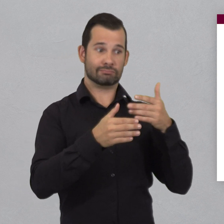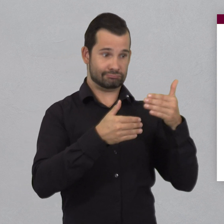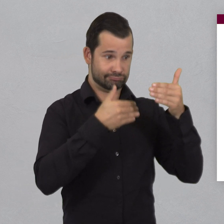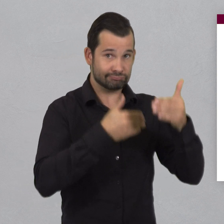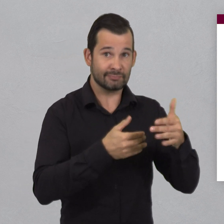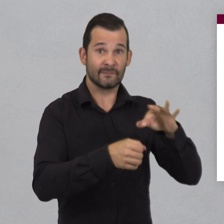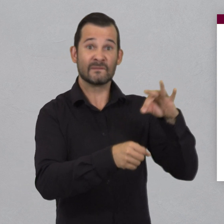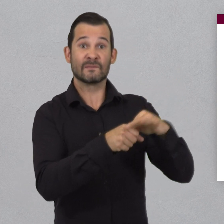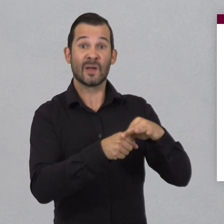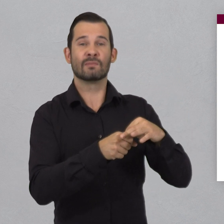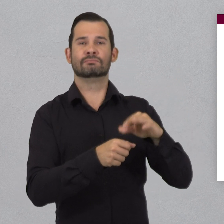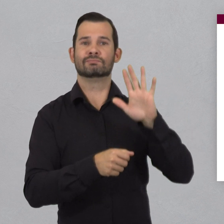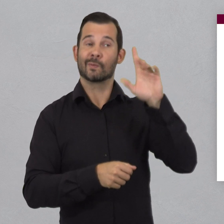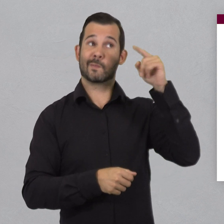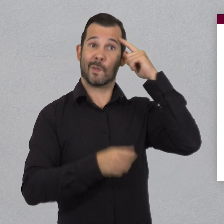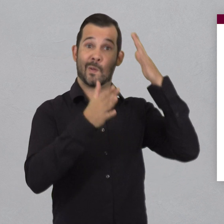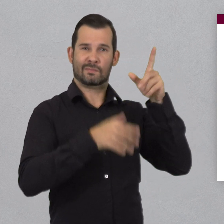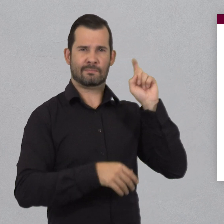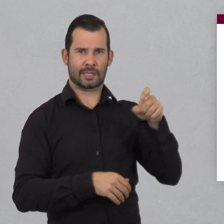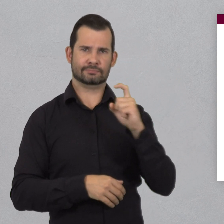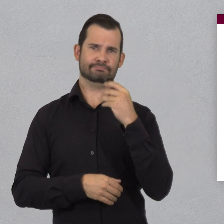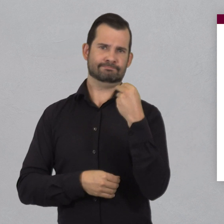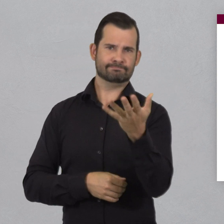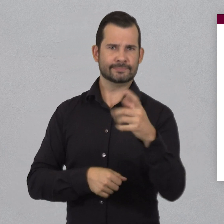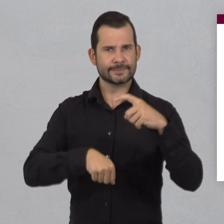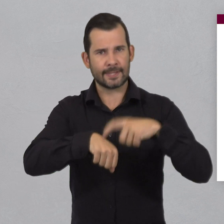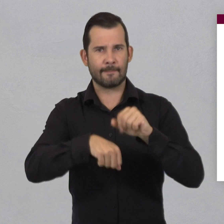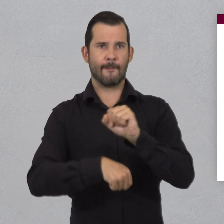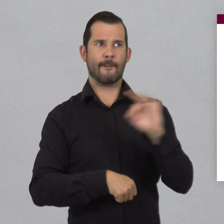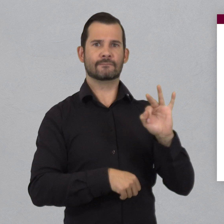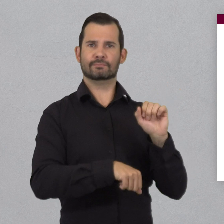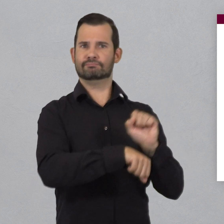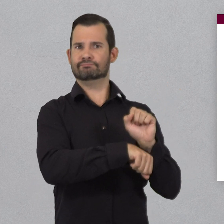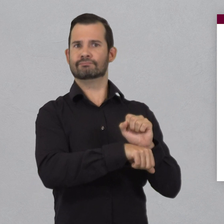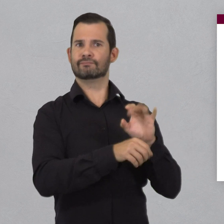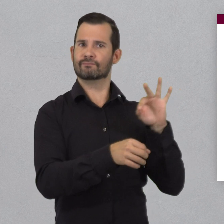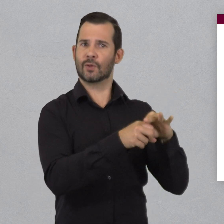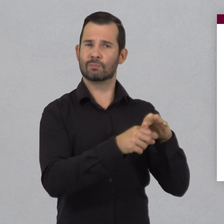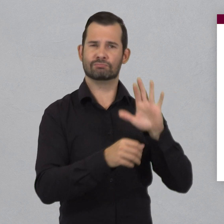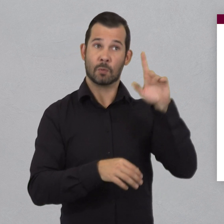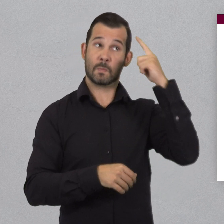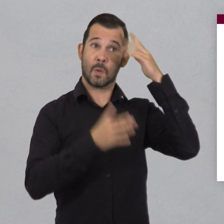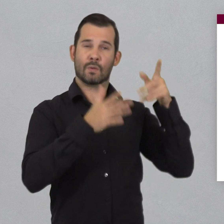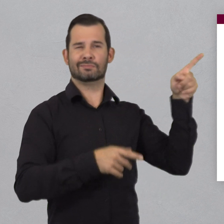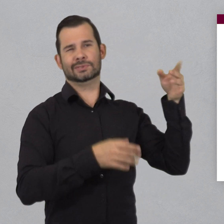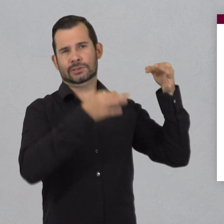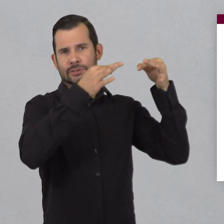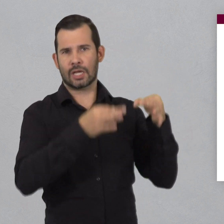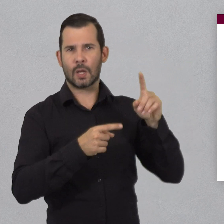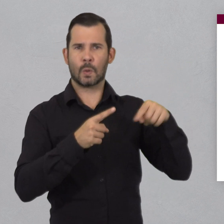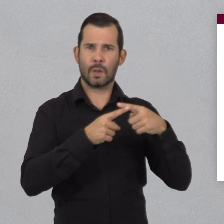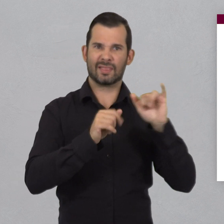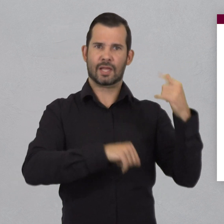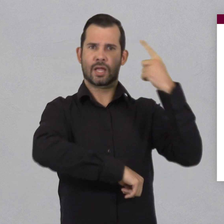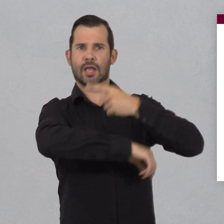row to vote, your employer must give you time off. Your employer gets to decide when in the day